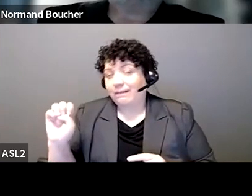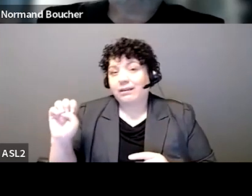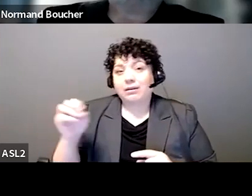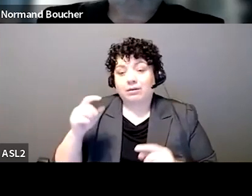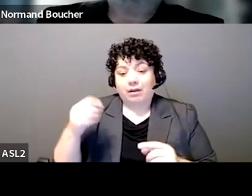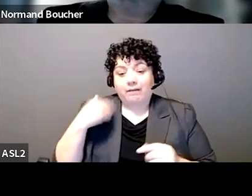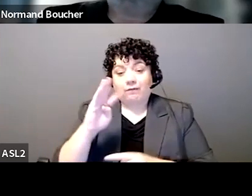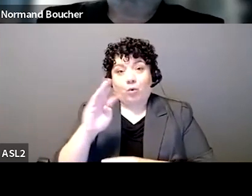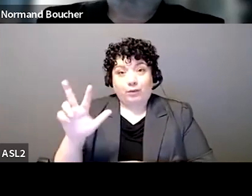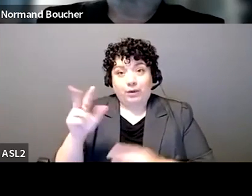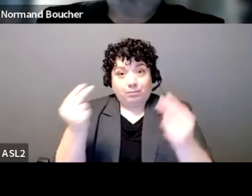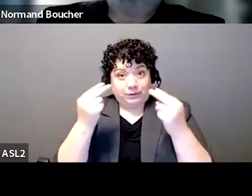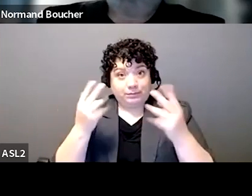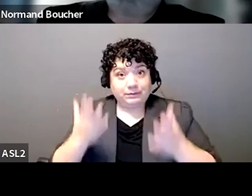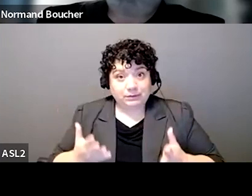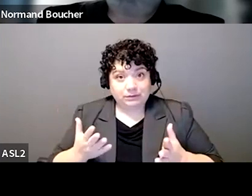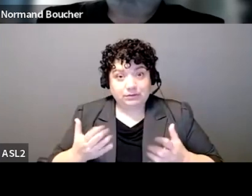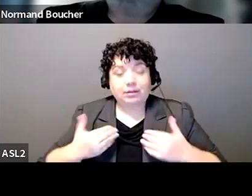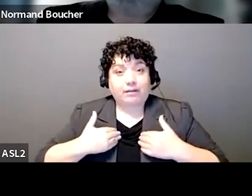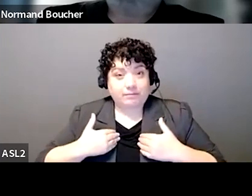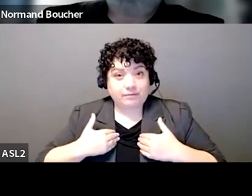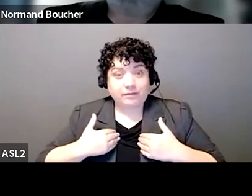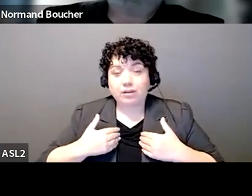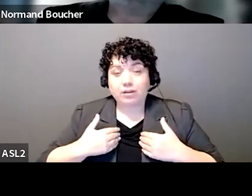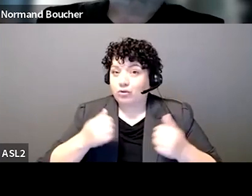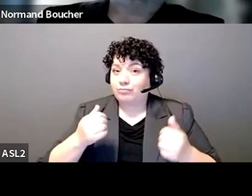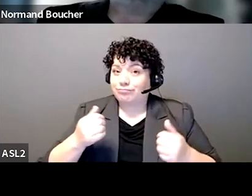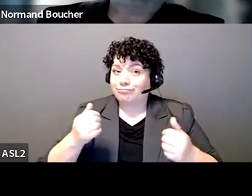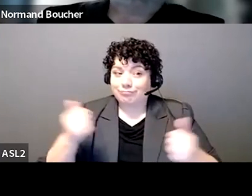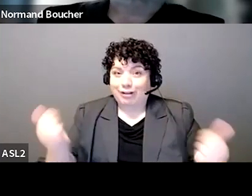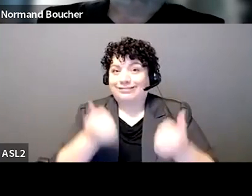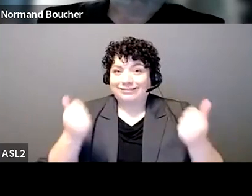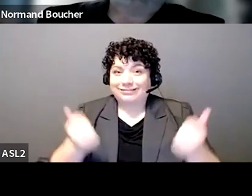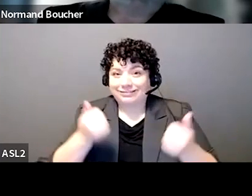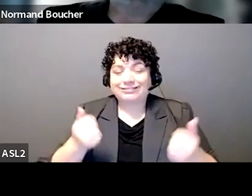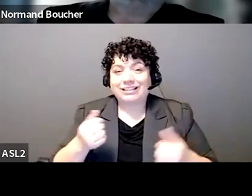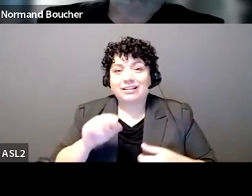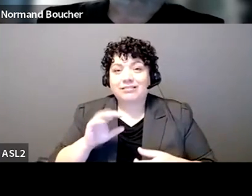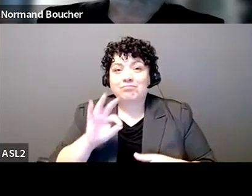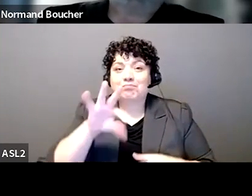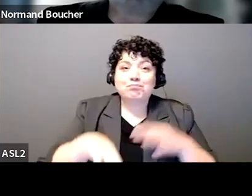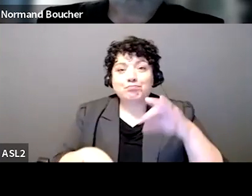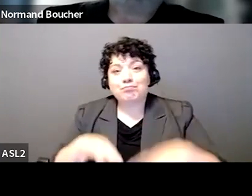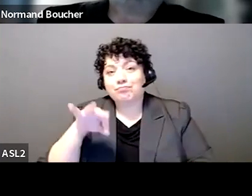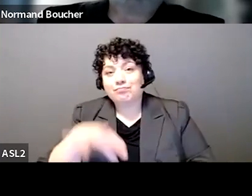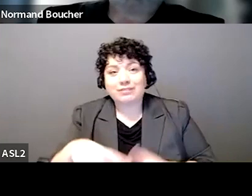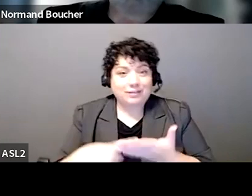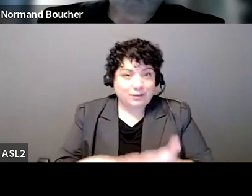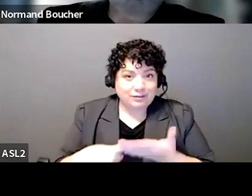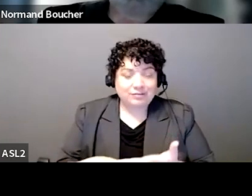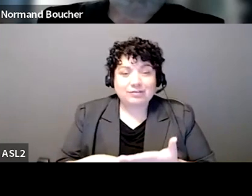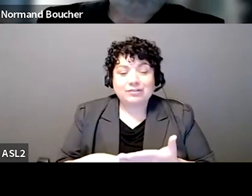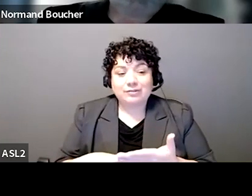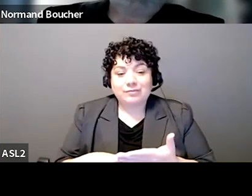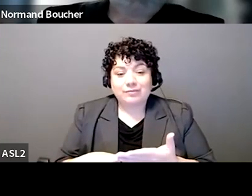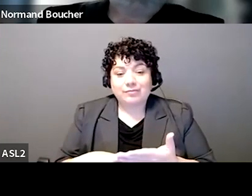participants I think in this session so lots of possibilities for questions and Steve’s question